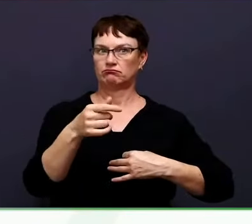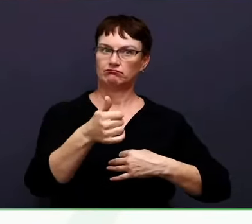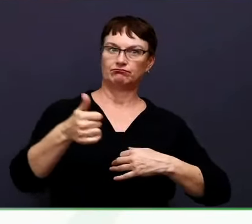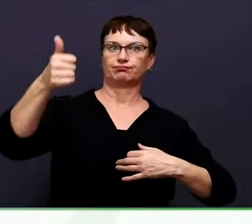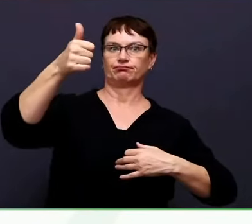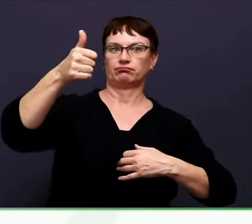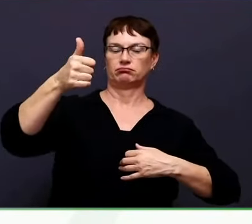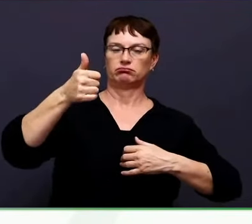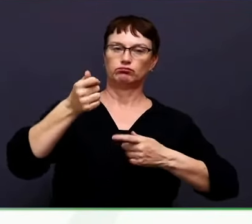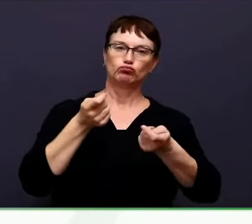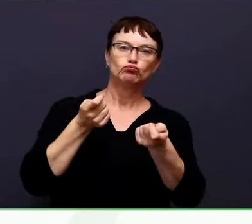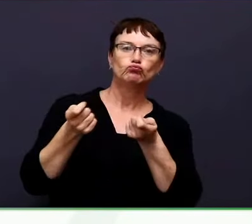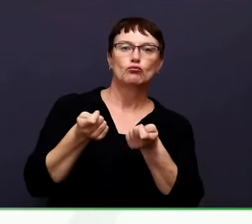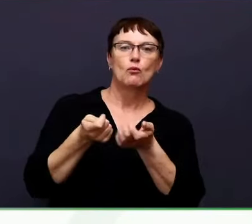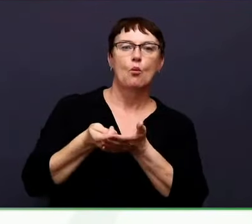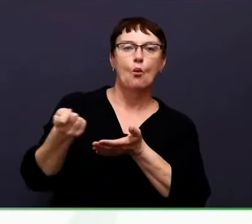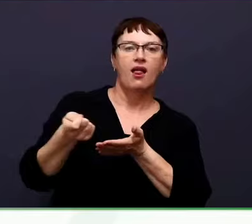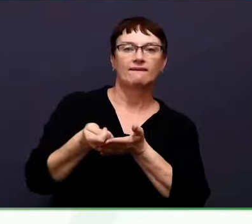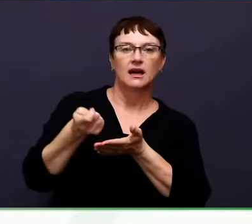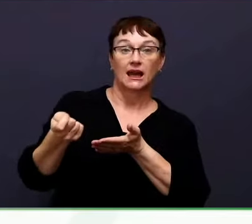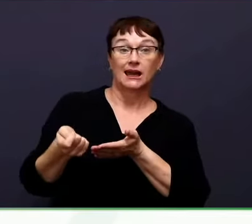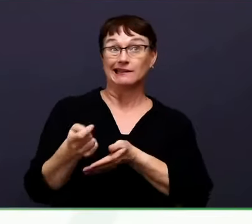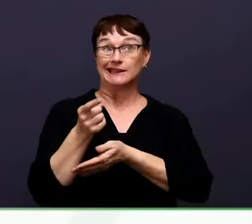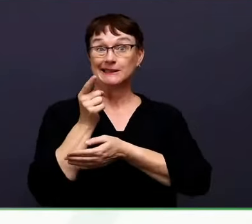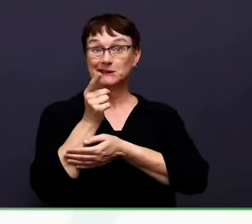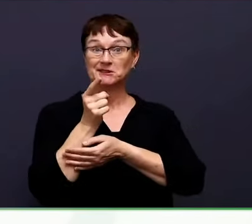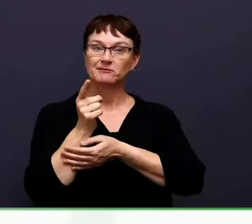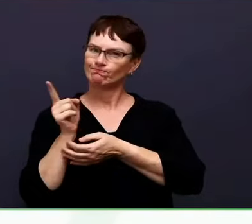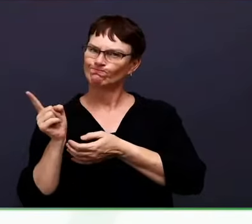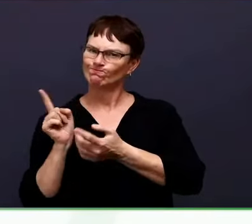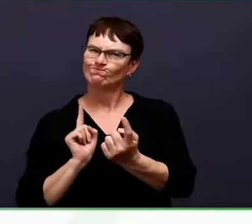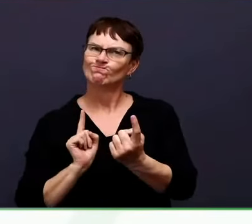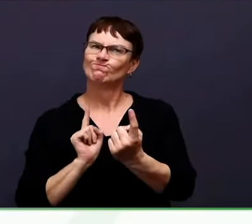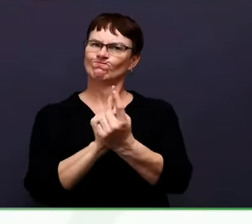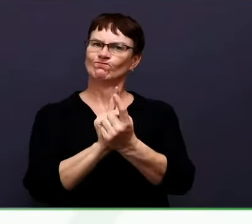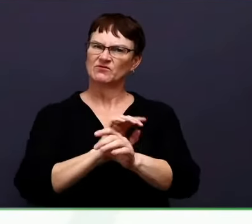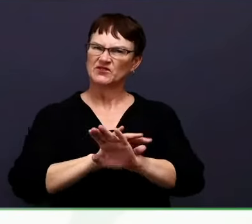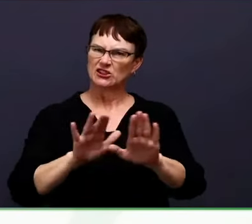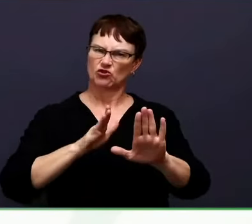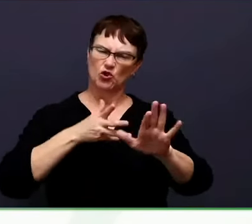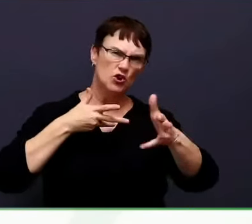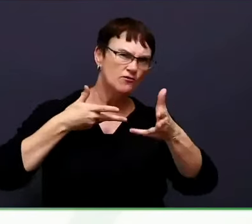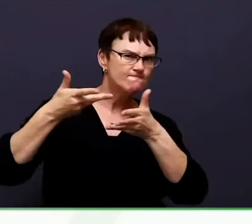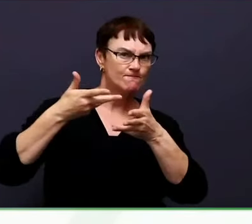The group biggest success has been the amendment of the legal guardianship law.